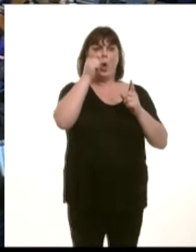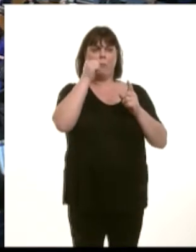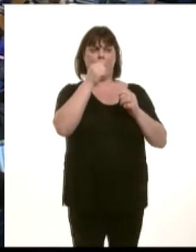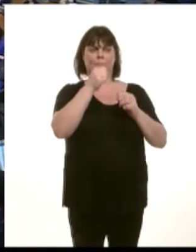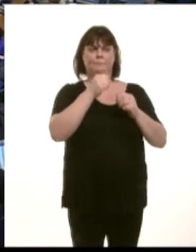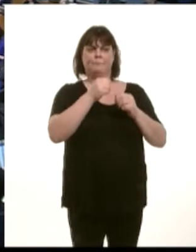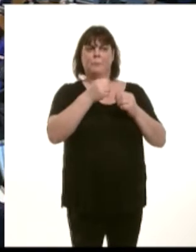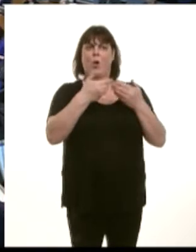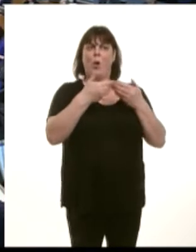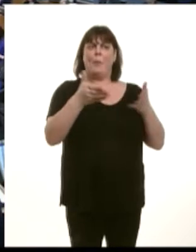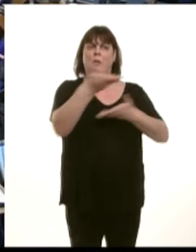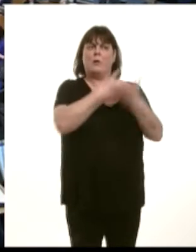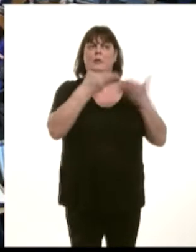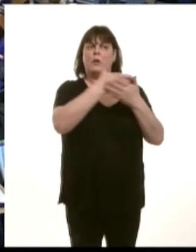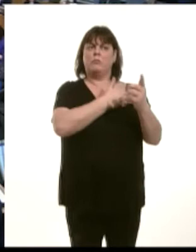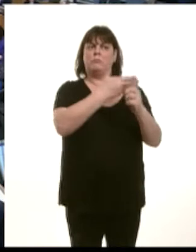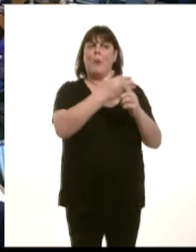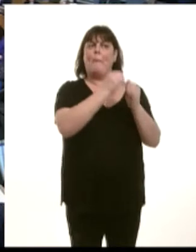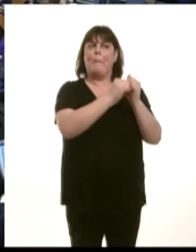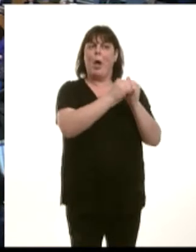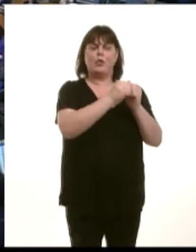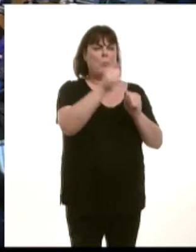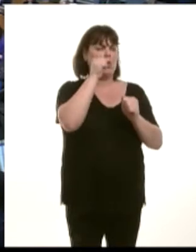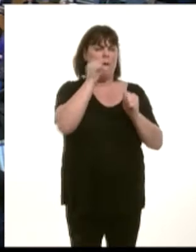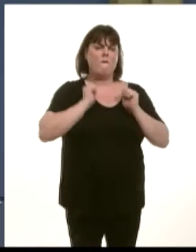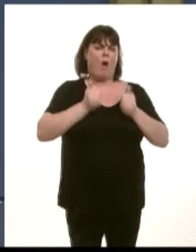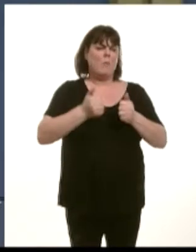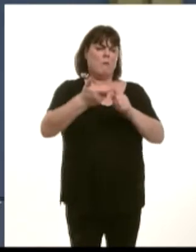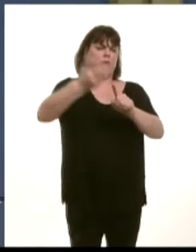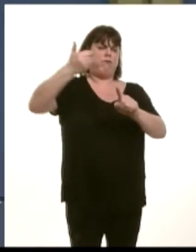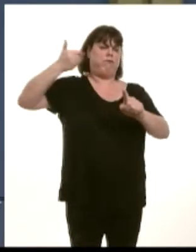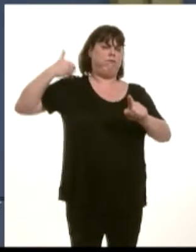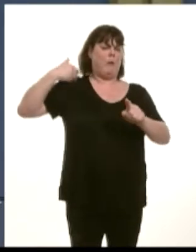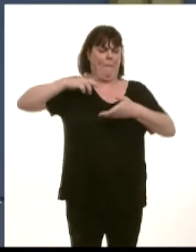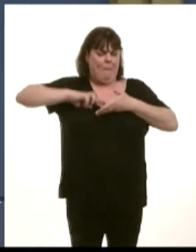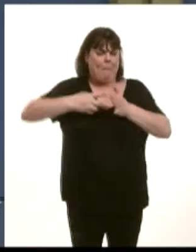farmers made many, many months ago, based on the announcements of the previous Minister,